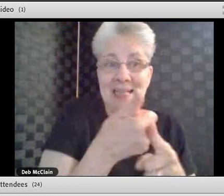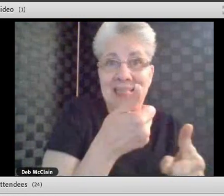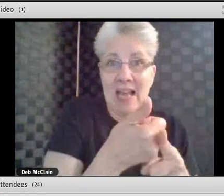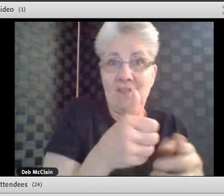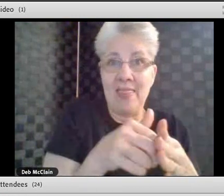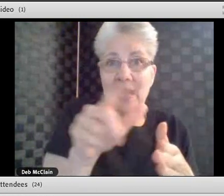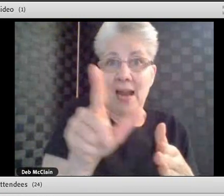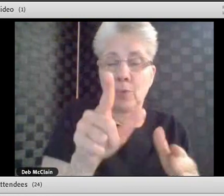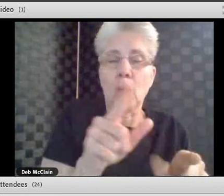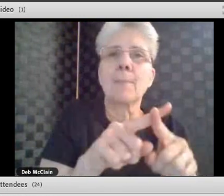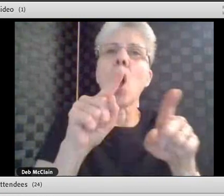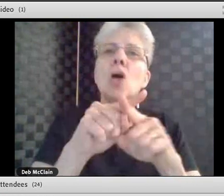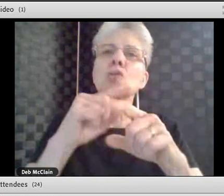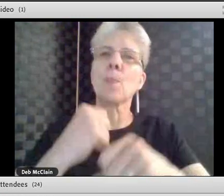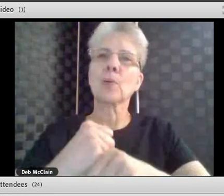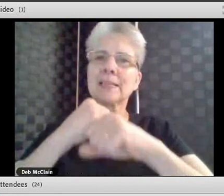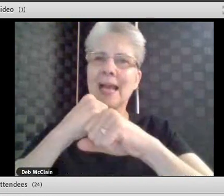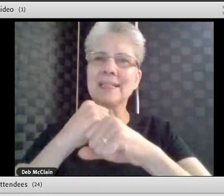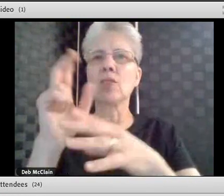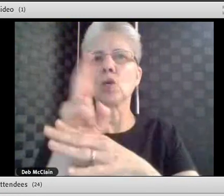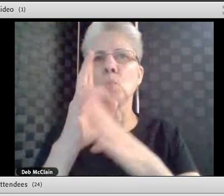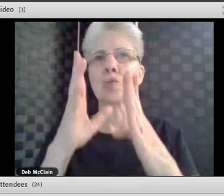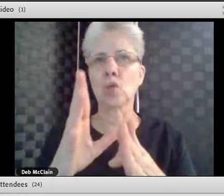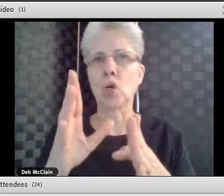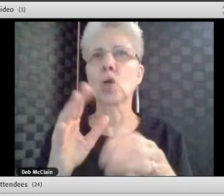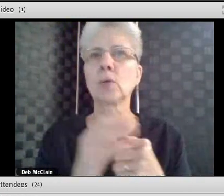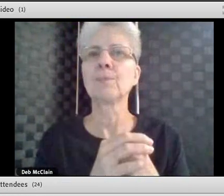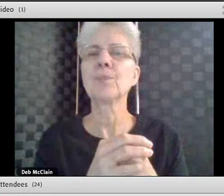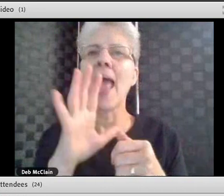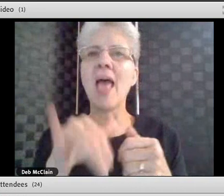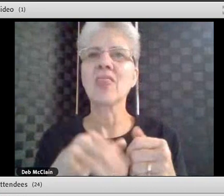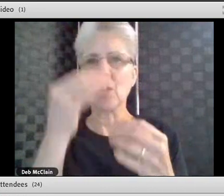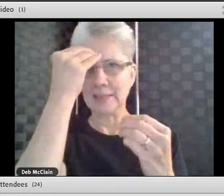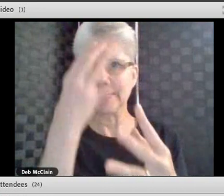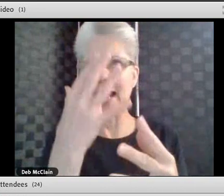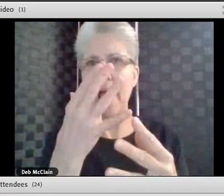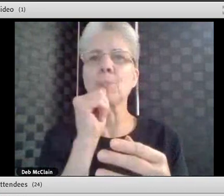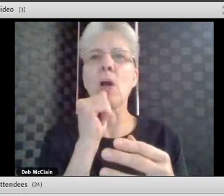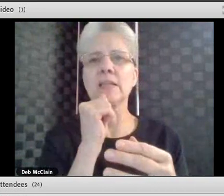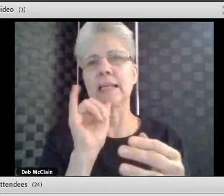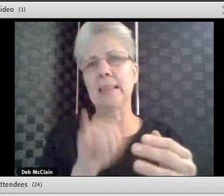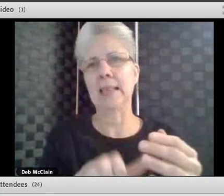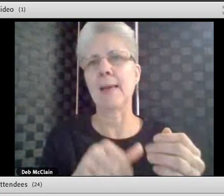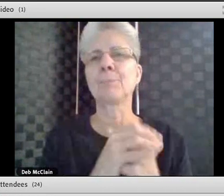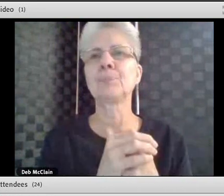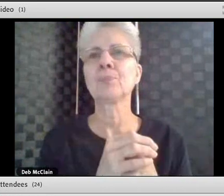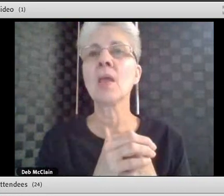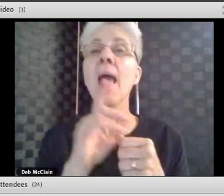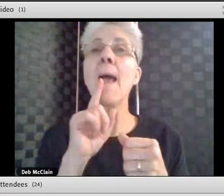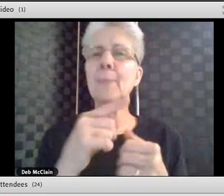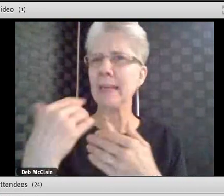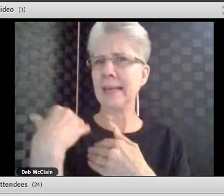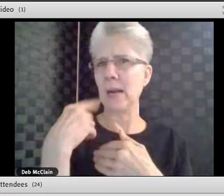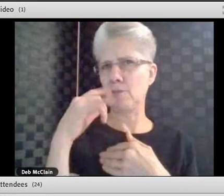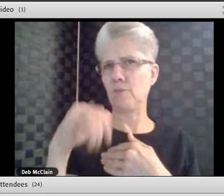and securing the equipment in your library, but also protecting the user and their data and their privacy